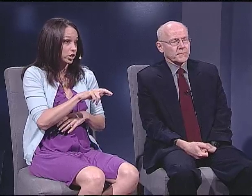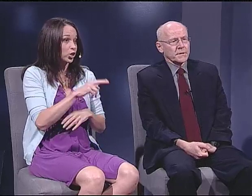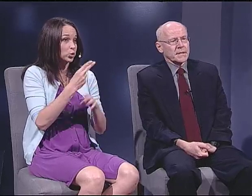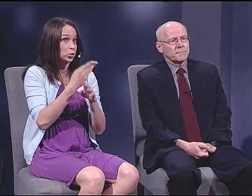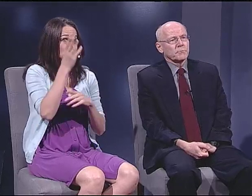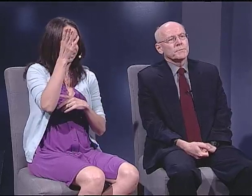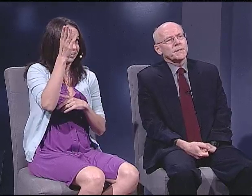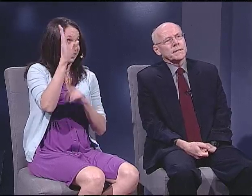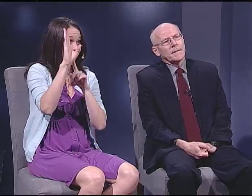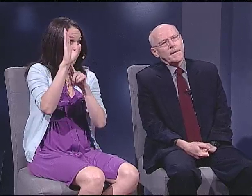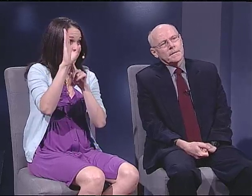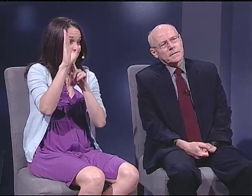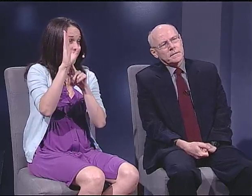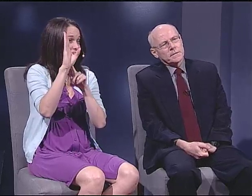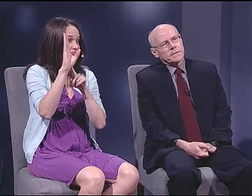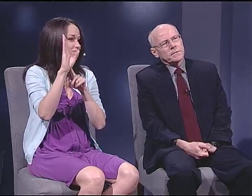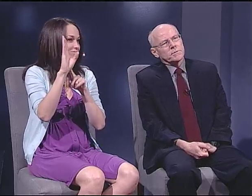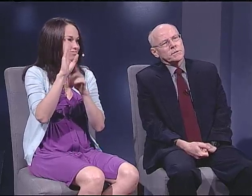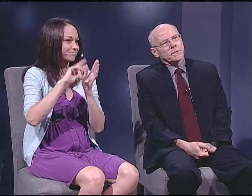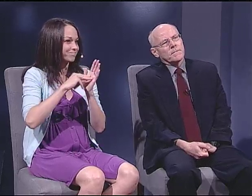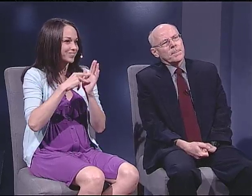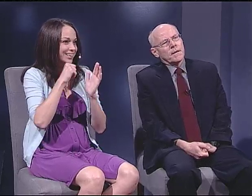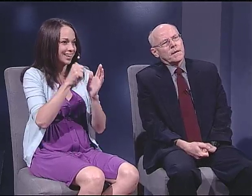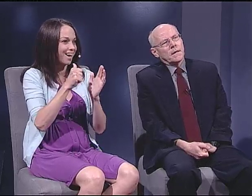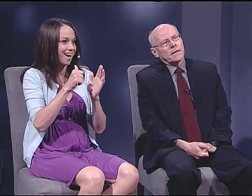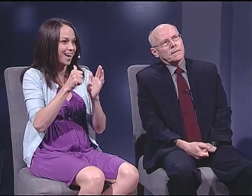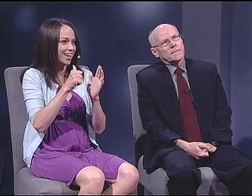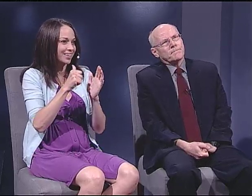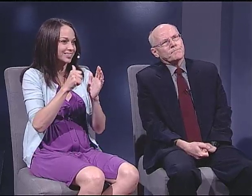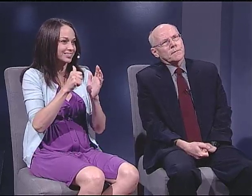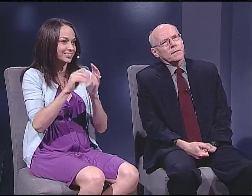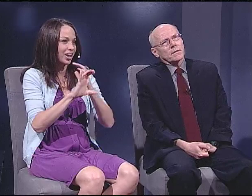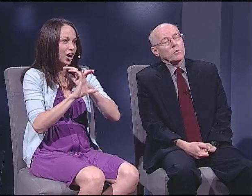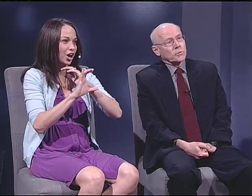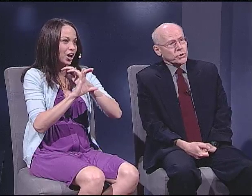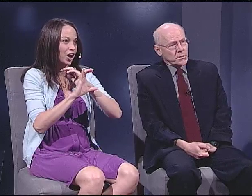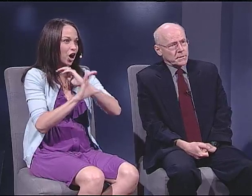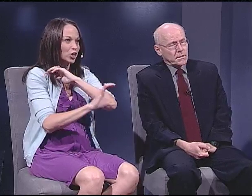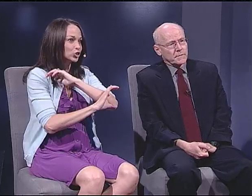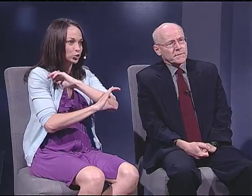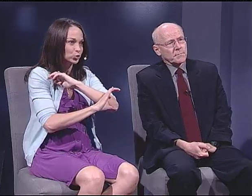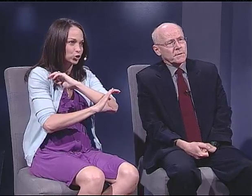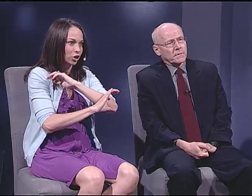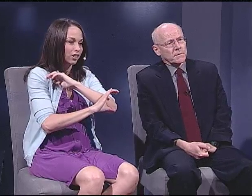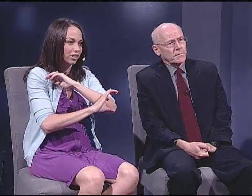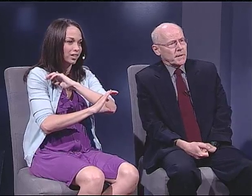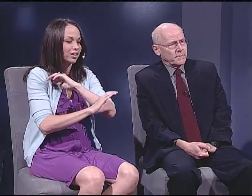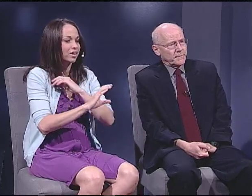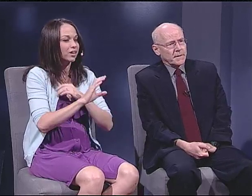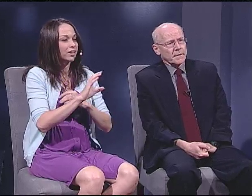for example, would be an unconstitutional coercion of someone without faith